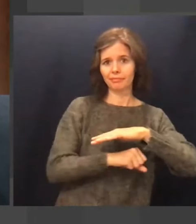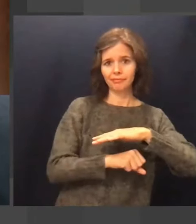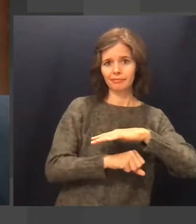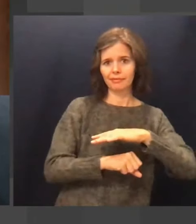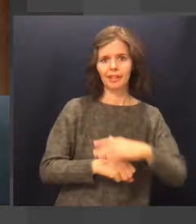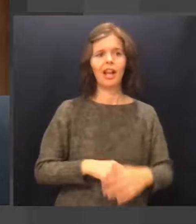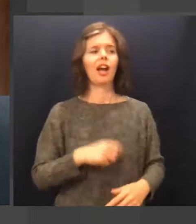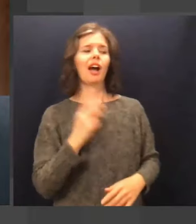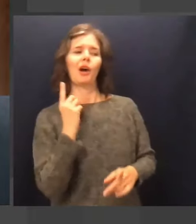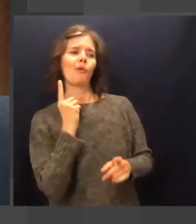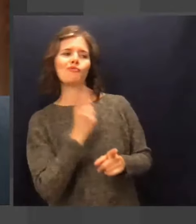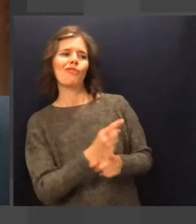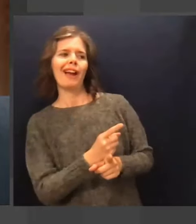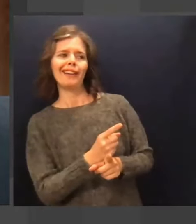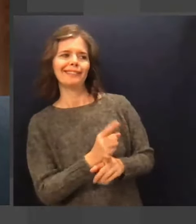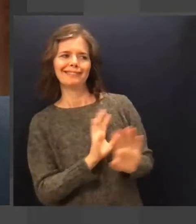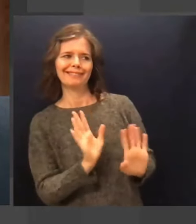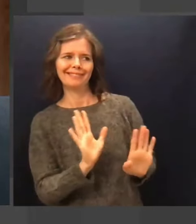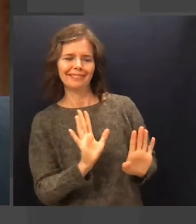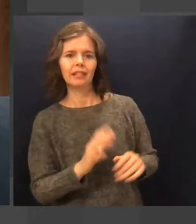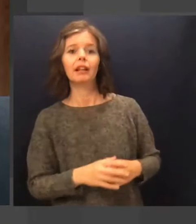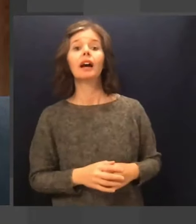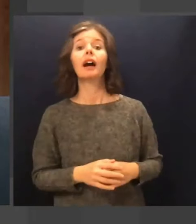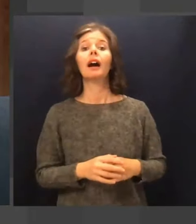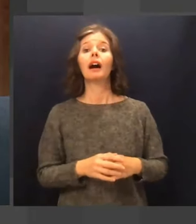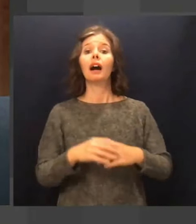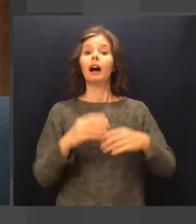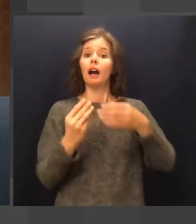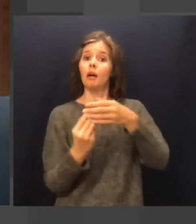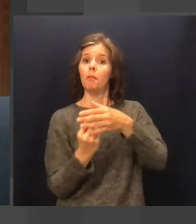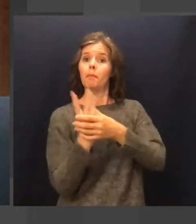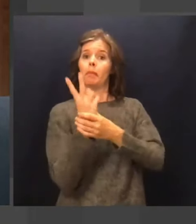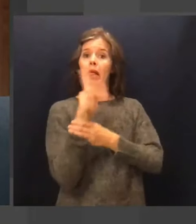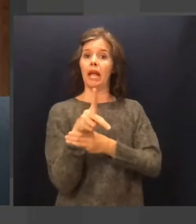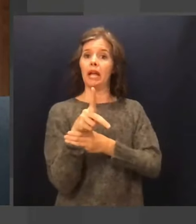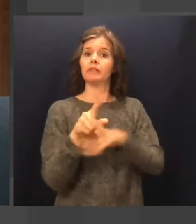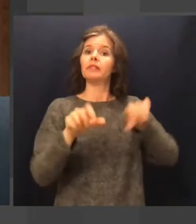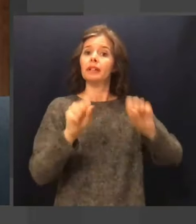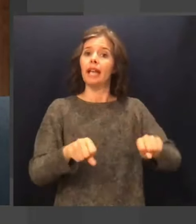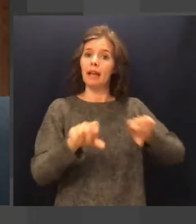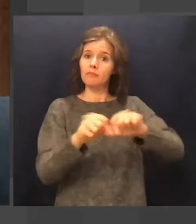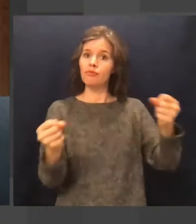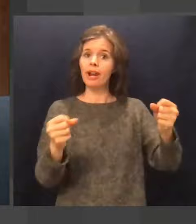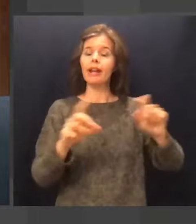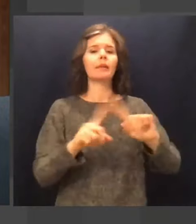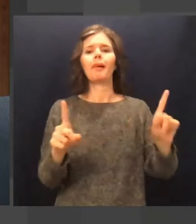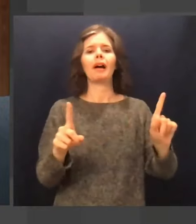RIGHT. SO YOU CAN BREAK THE PLANTS THAT